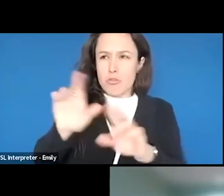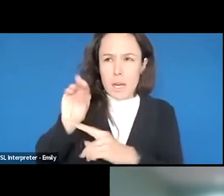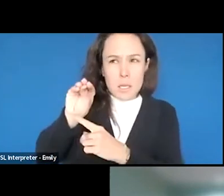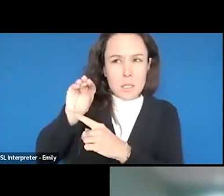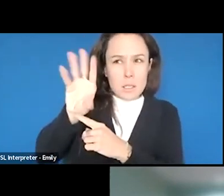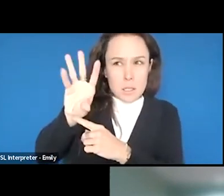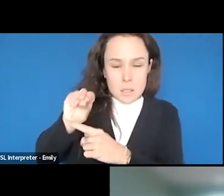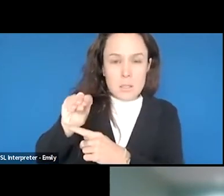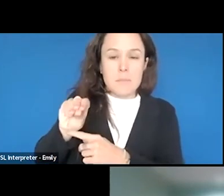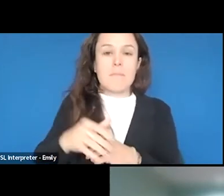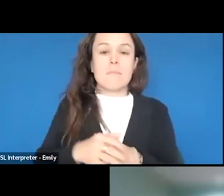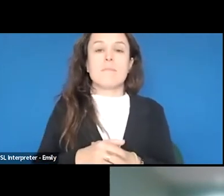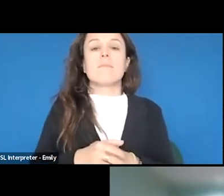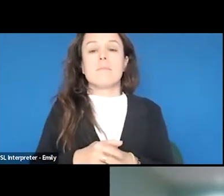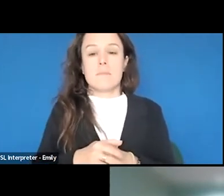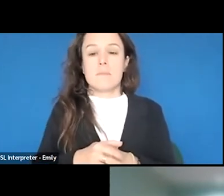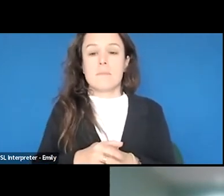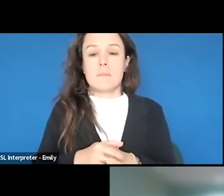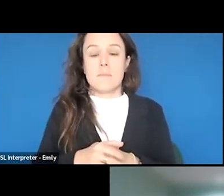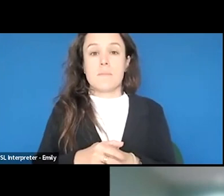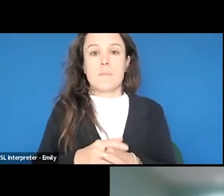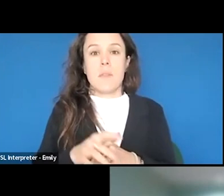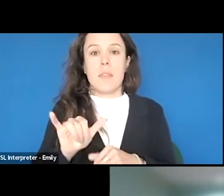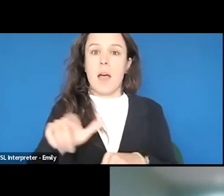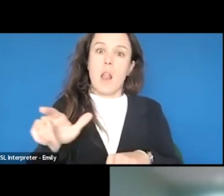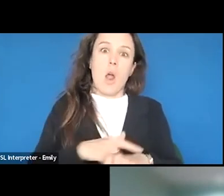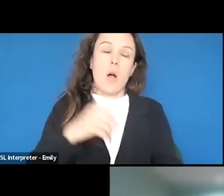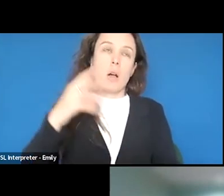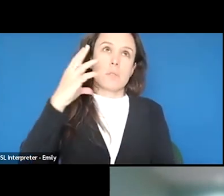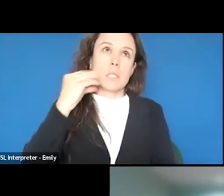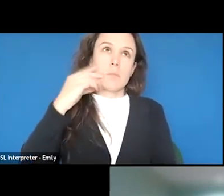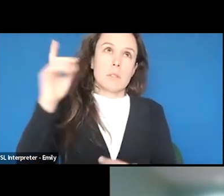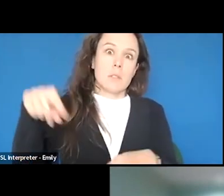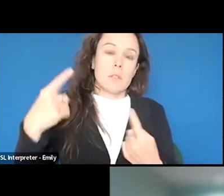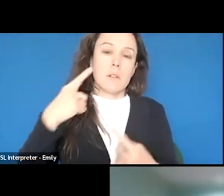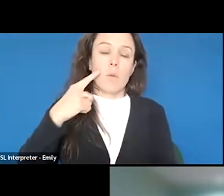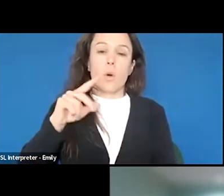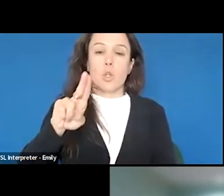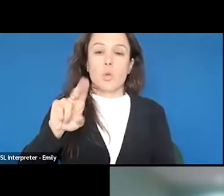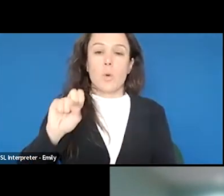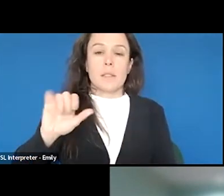Similarly, the long experience with the U.S Air Force spent 25 years and billions of dollars to